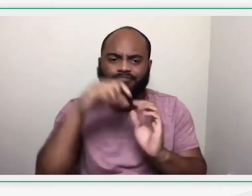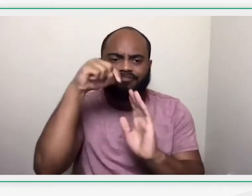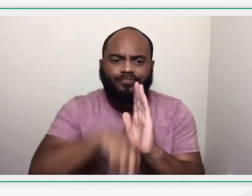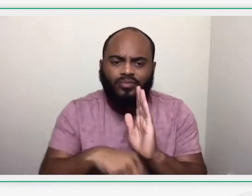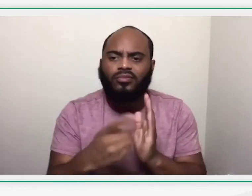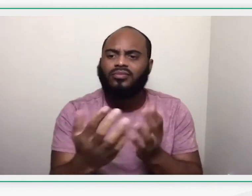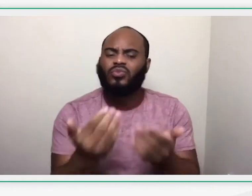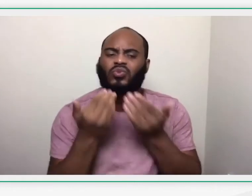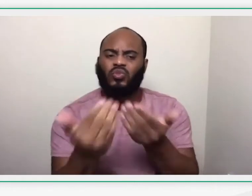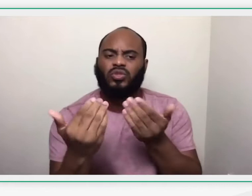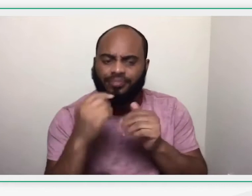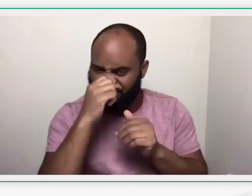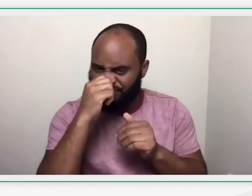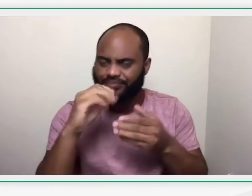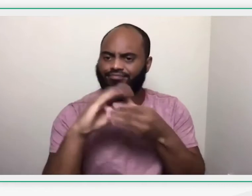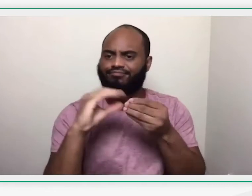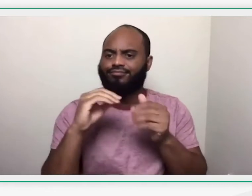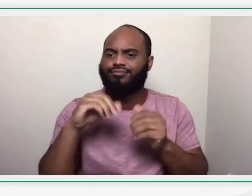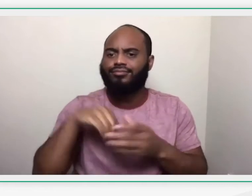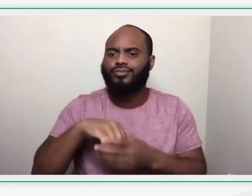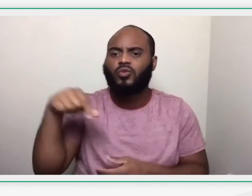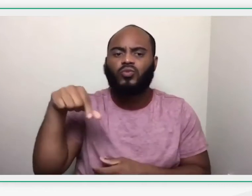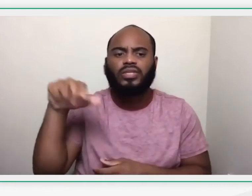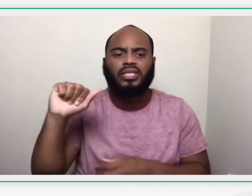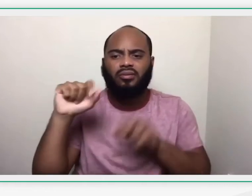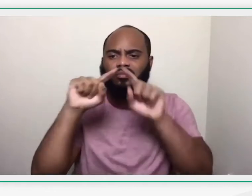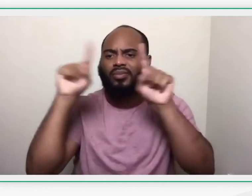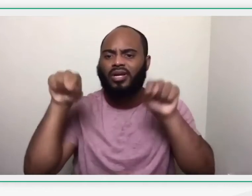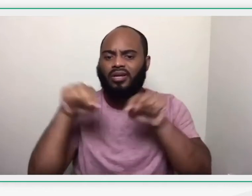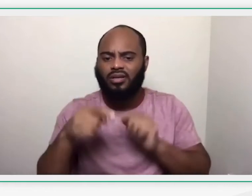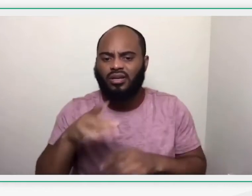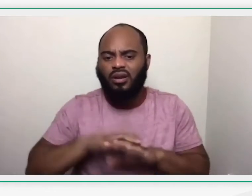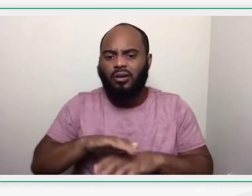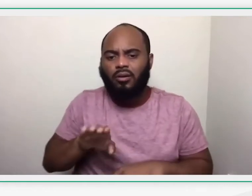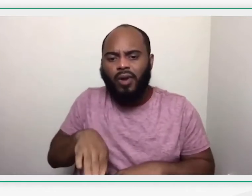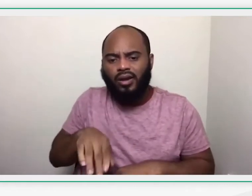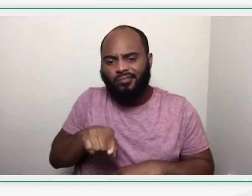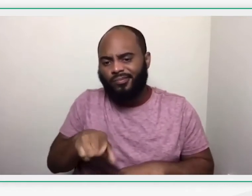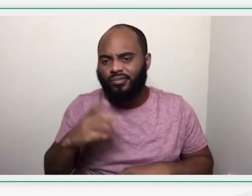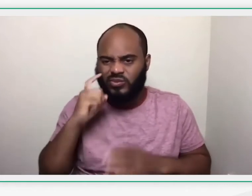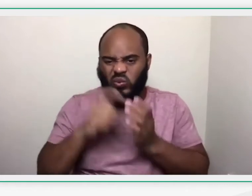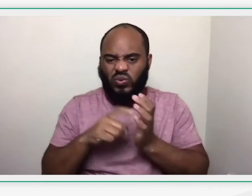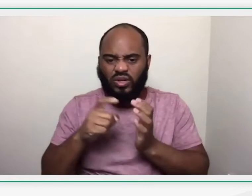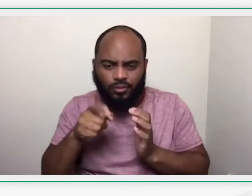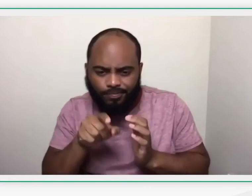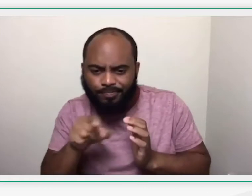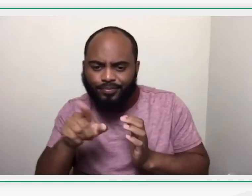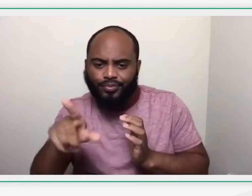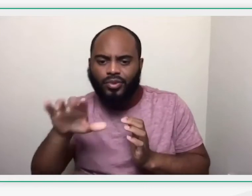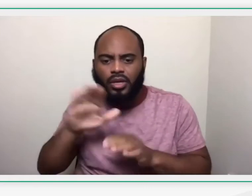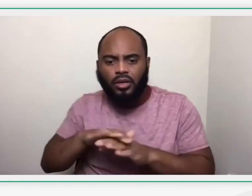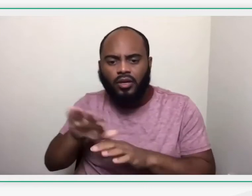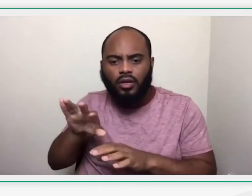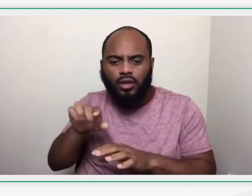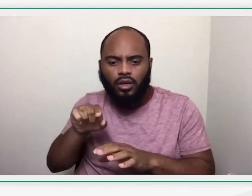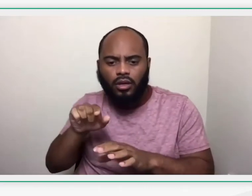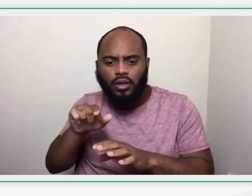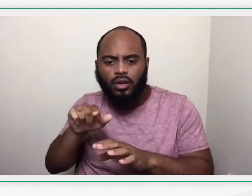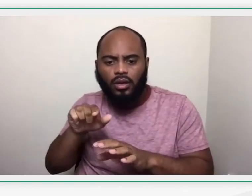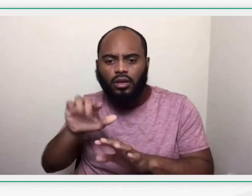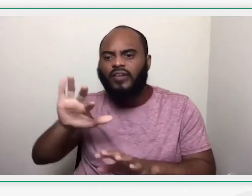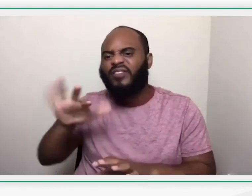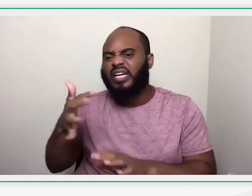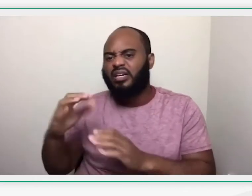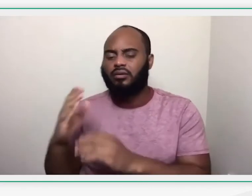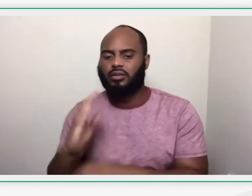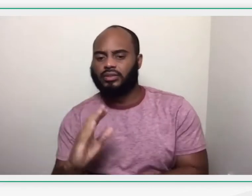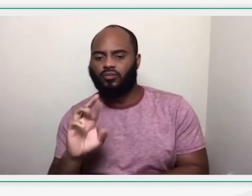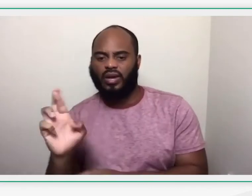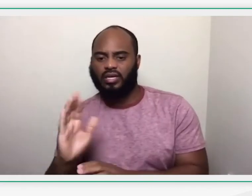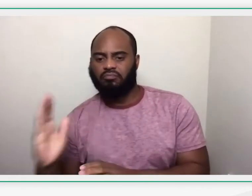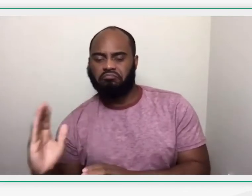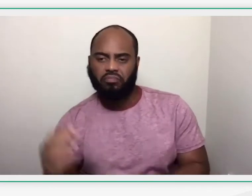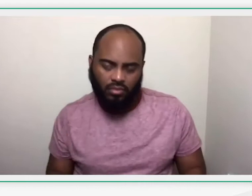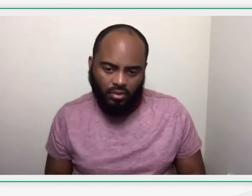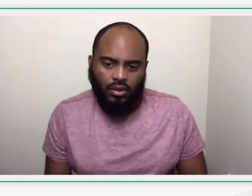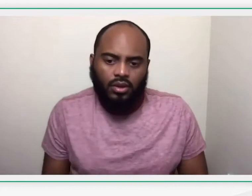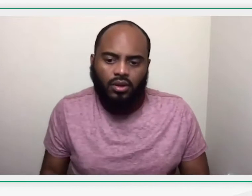Now, if you would like to ask a question, you can do that in the Q & A box. Again, if you look towards the bottom of the Zoom software, you will see a Q & A icon. I think it's about the fifth one over,